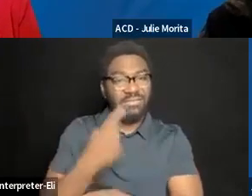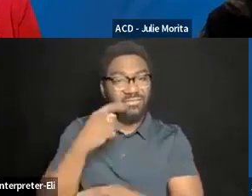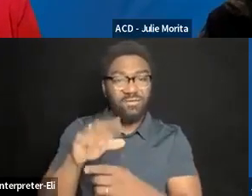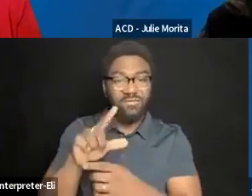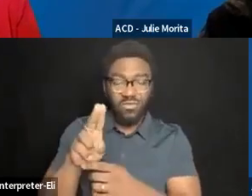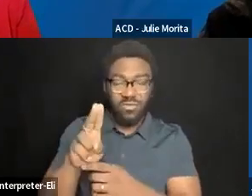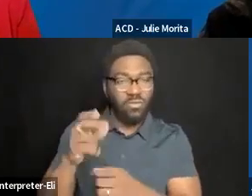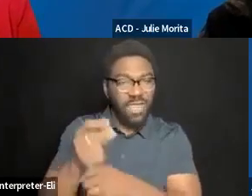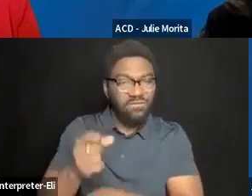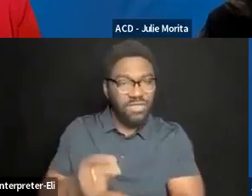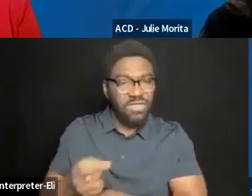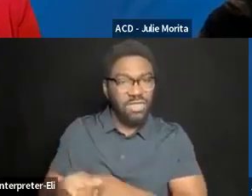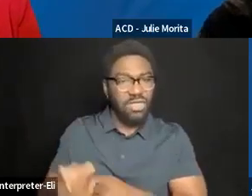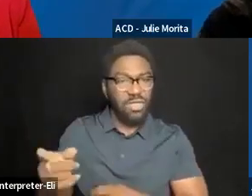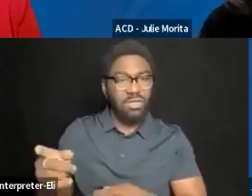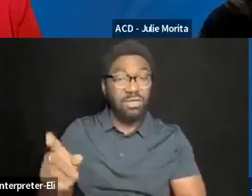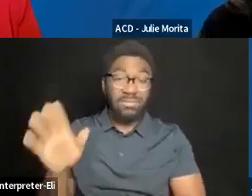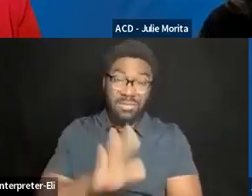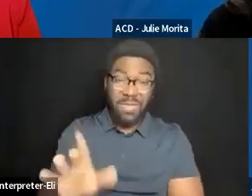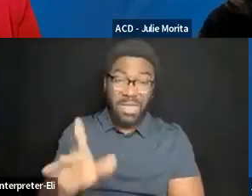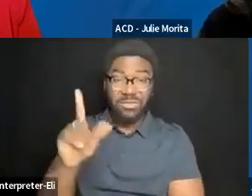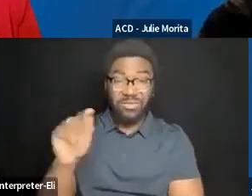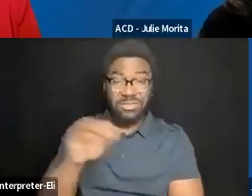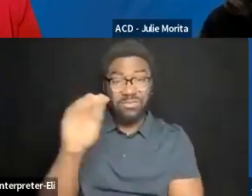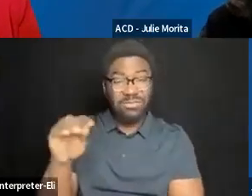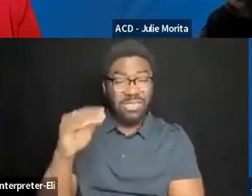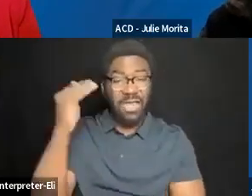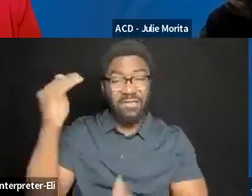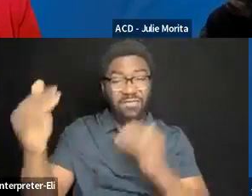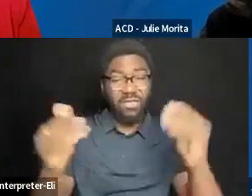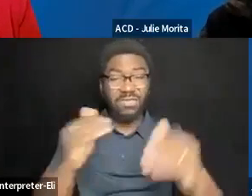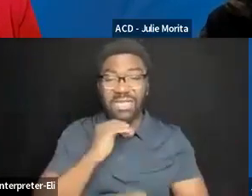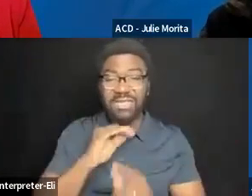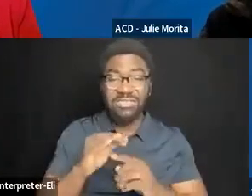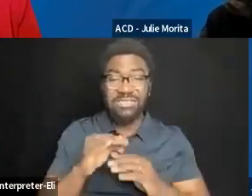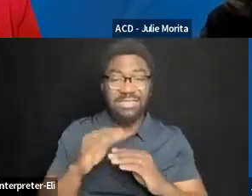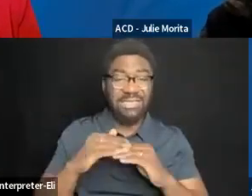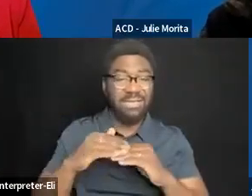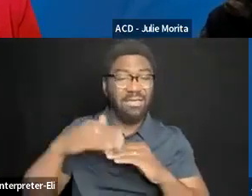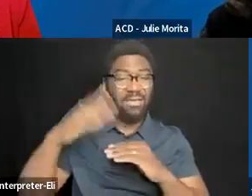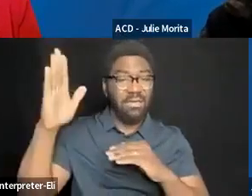But about 20% of adults over the age of 19 have received every vaccine that they should.